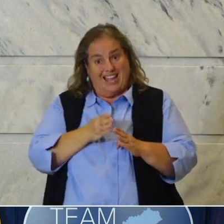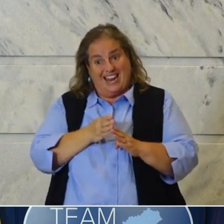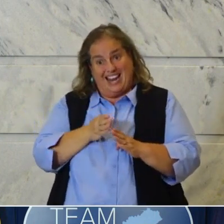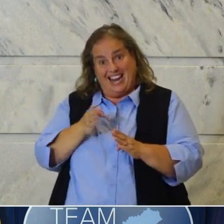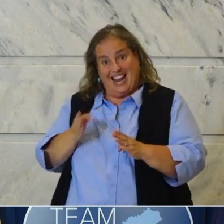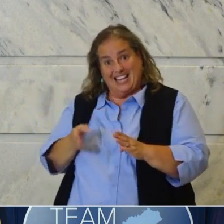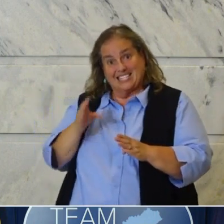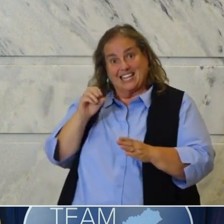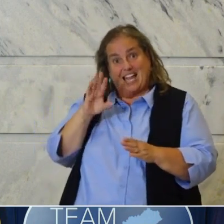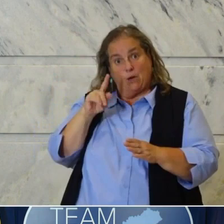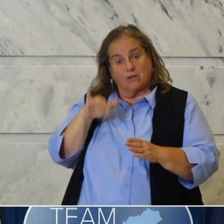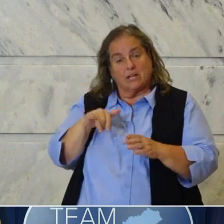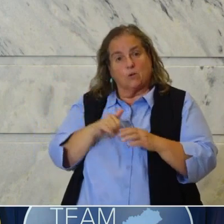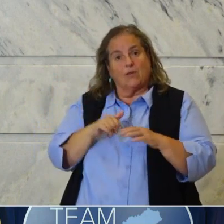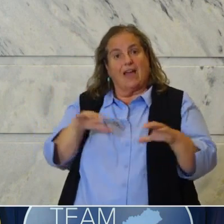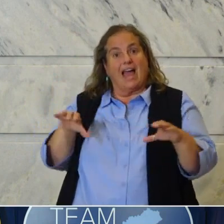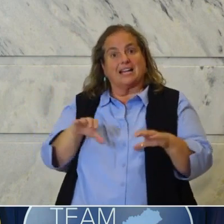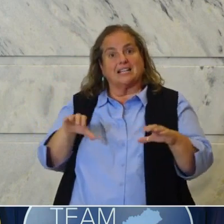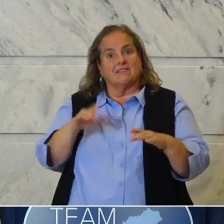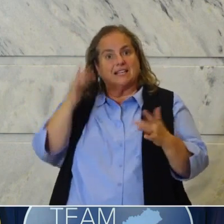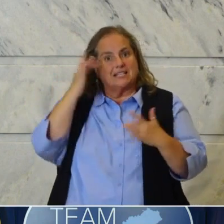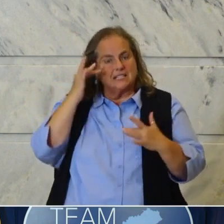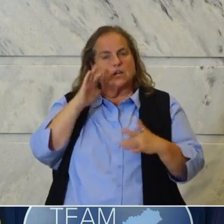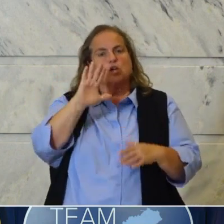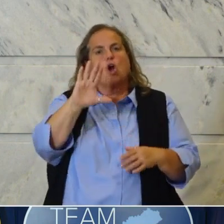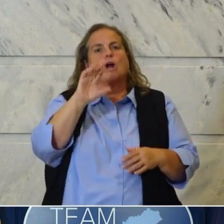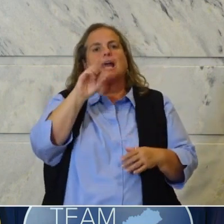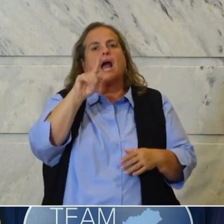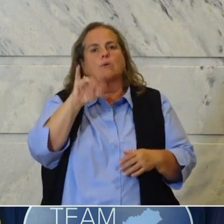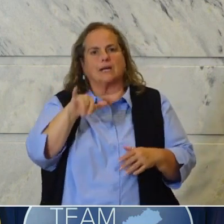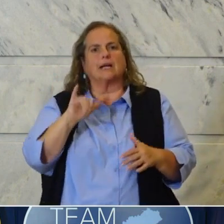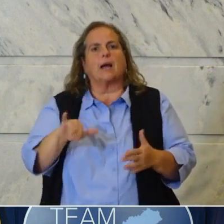active disease. Your county could be very active very quickly. When you get